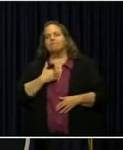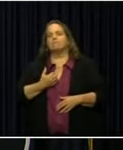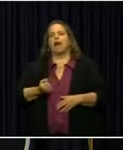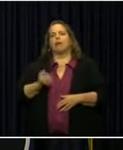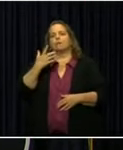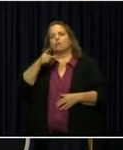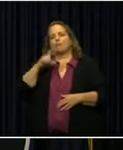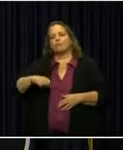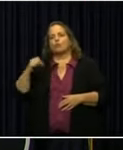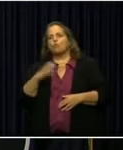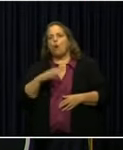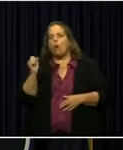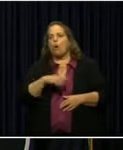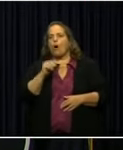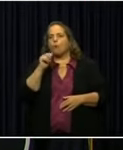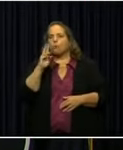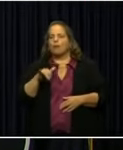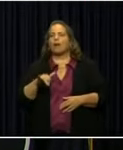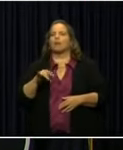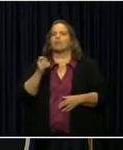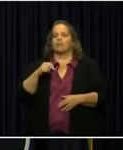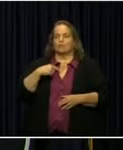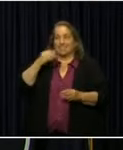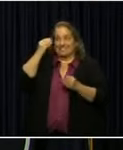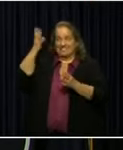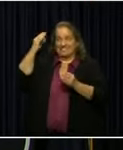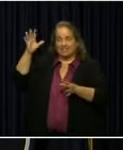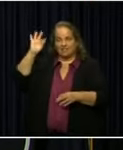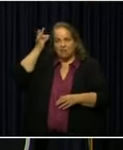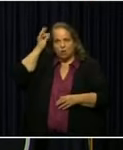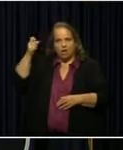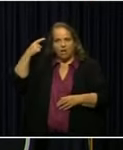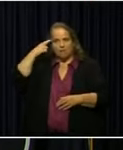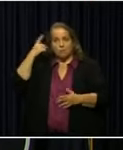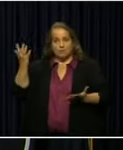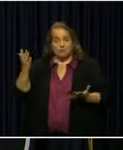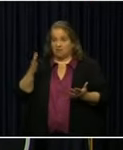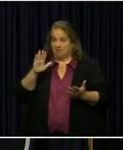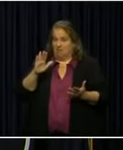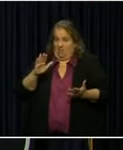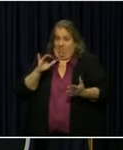WHITE HOUSE IS SAYING AS YOU OPEN UP, YOU MAY SEE SPIKES, YOU MAY SEE CHANGES, AND YOU'VE GOT TO BE ABLE TO RESPOND.